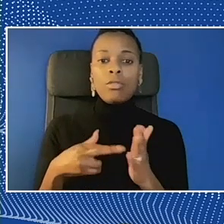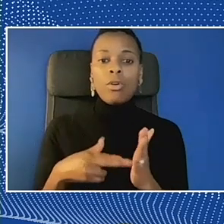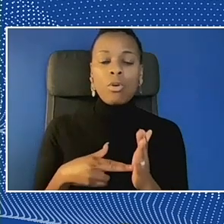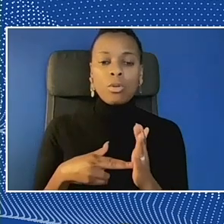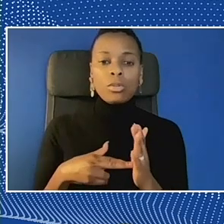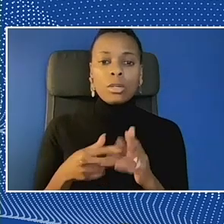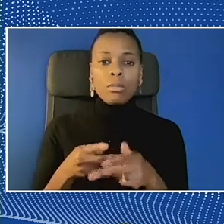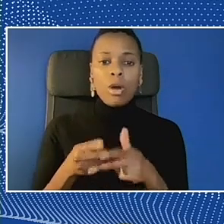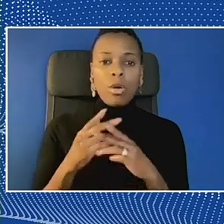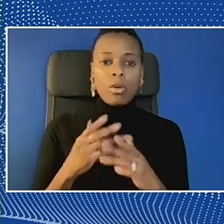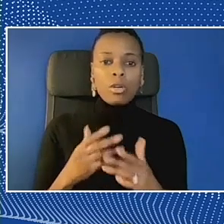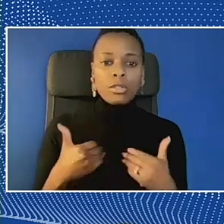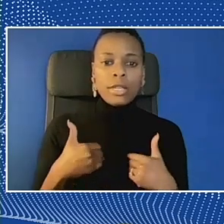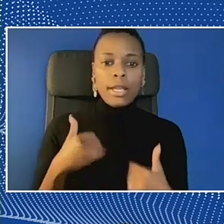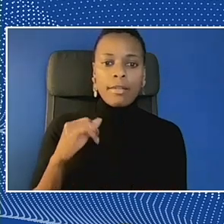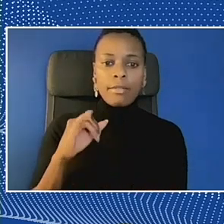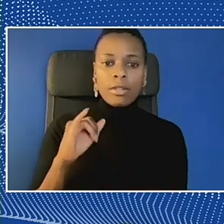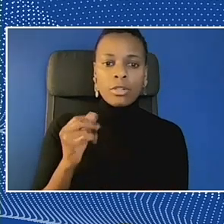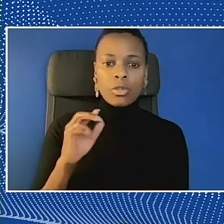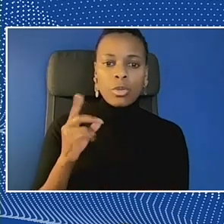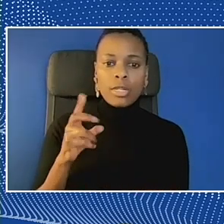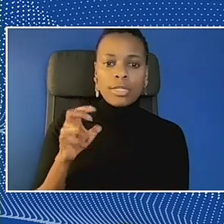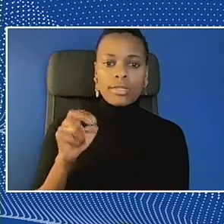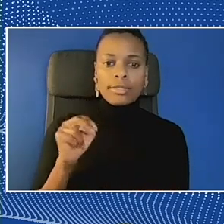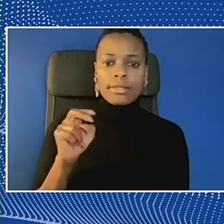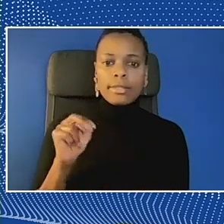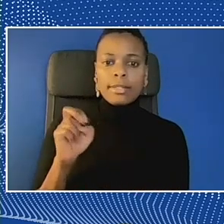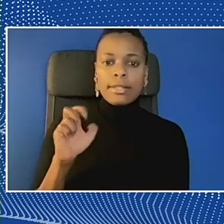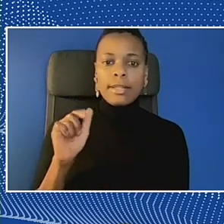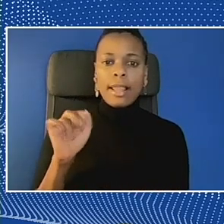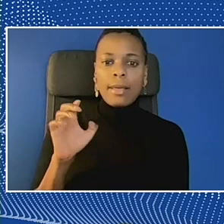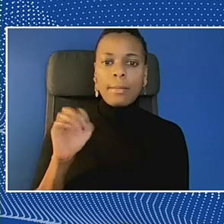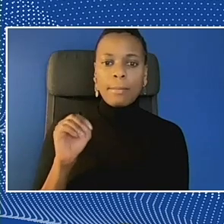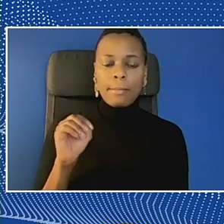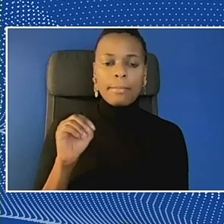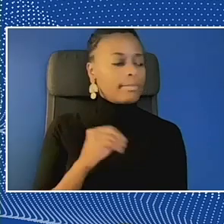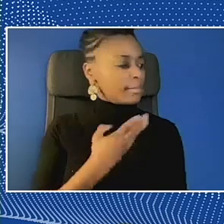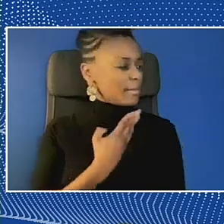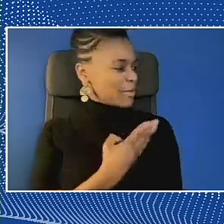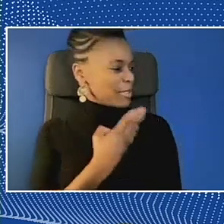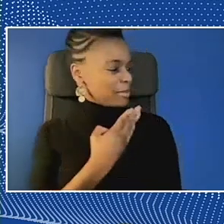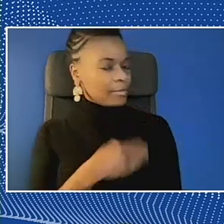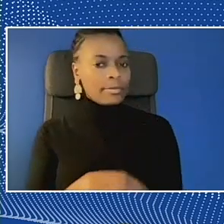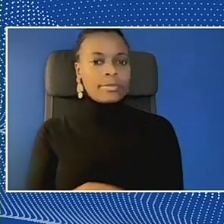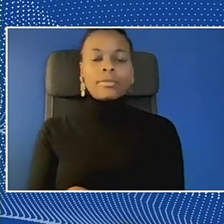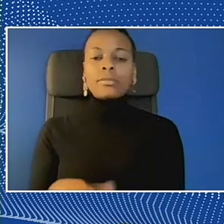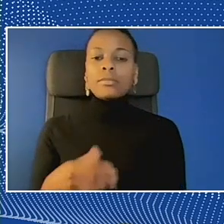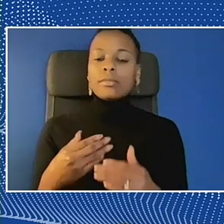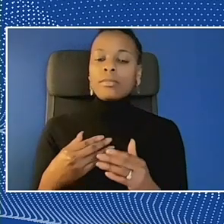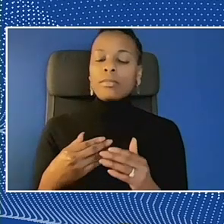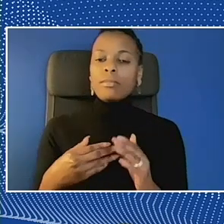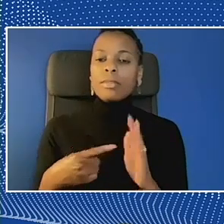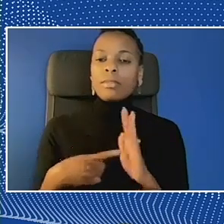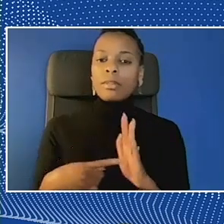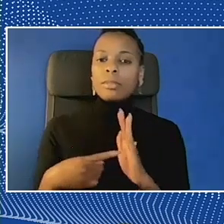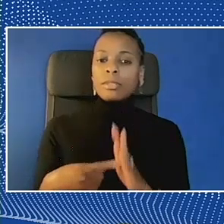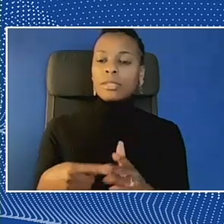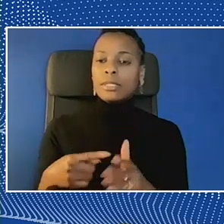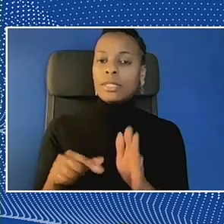Good morning. Here. Morning, Jordan. Representing FFEL lenders, servicers, and or guaranty agencies, we are joined by Scott Buchanan.